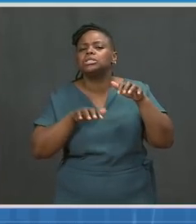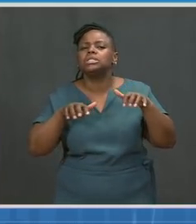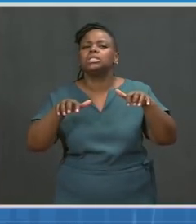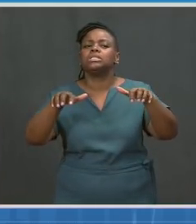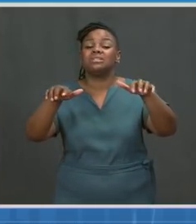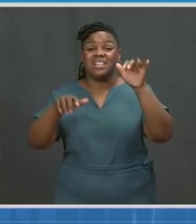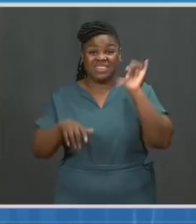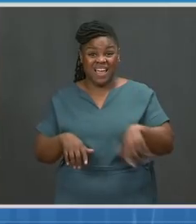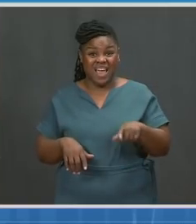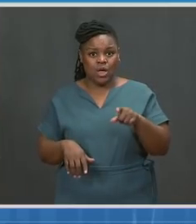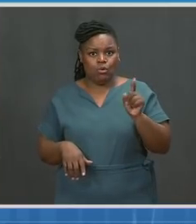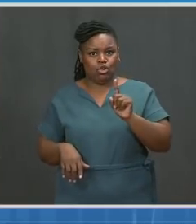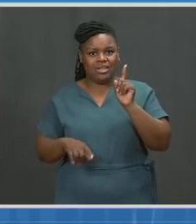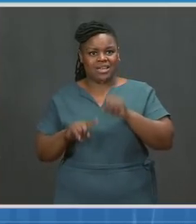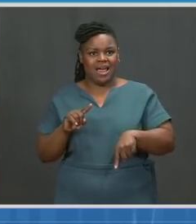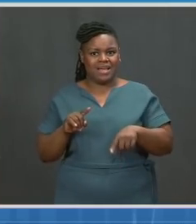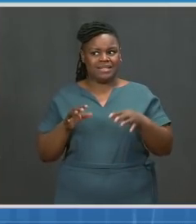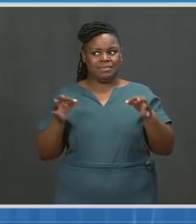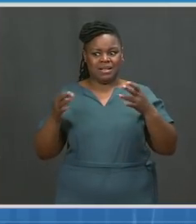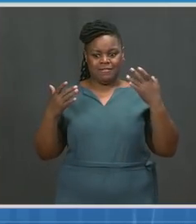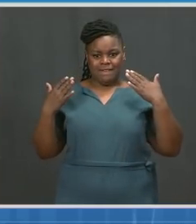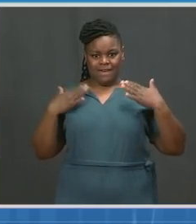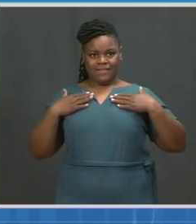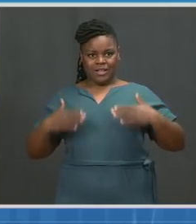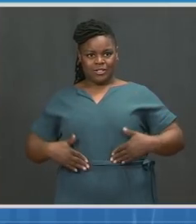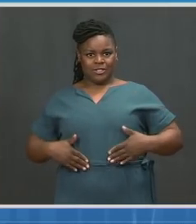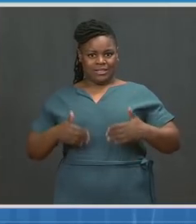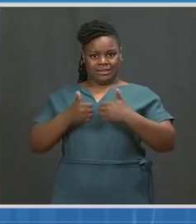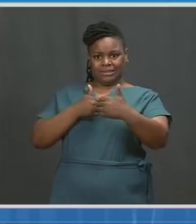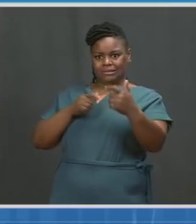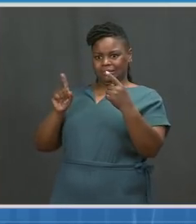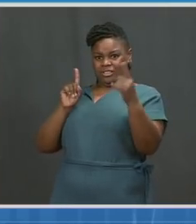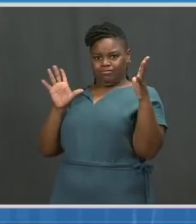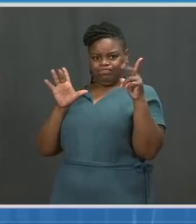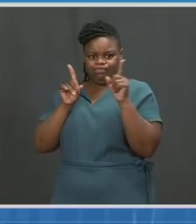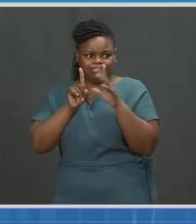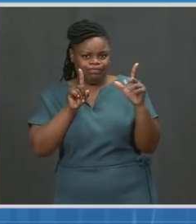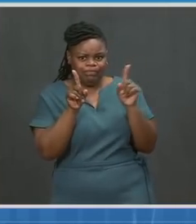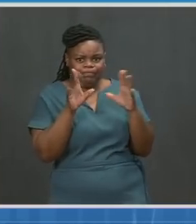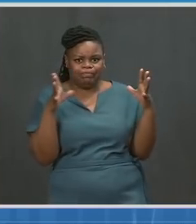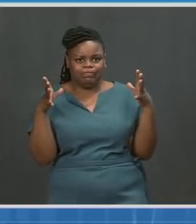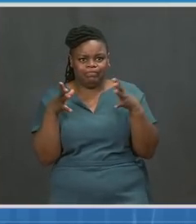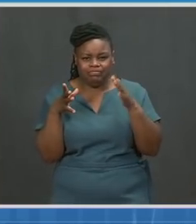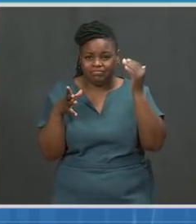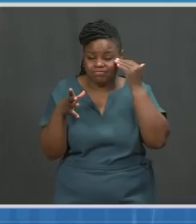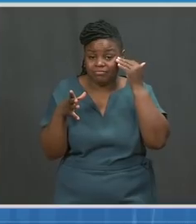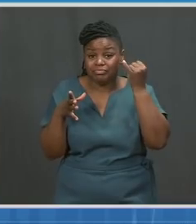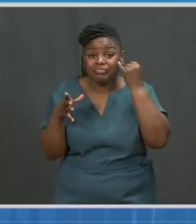and where many unvaccinated people may also be present. We will continue to recommend this